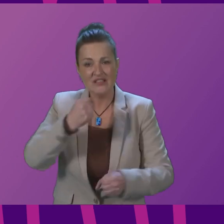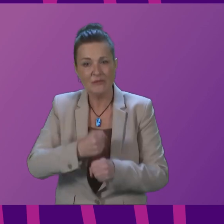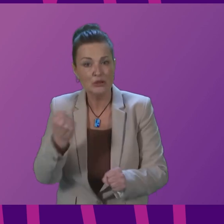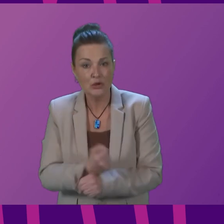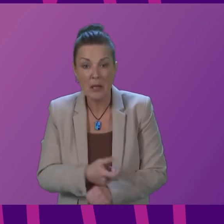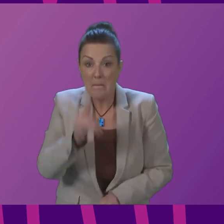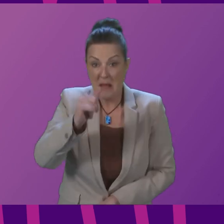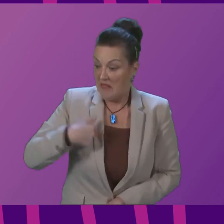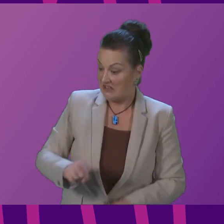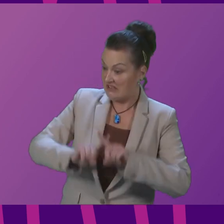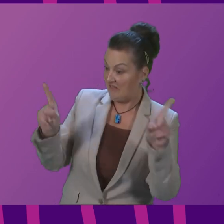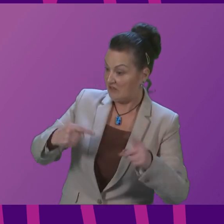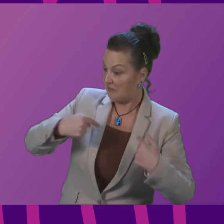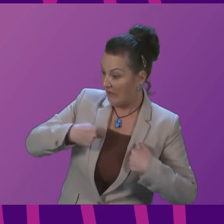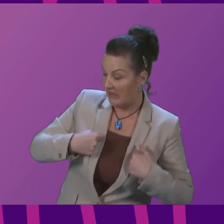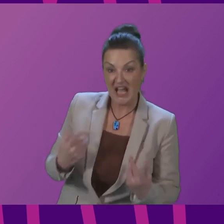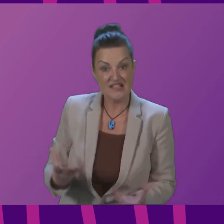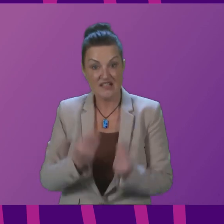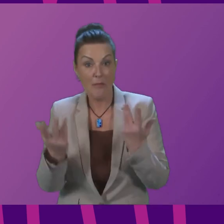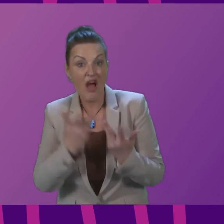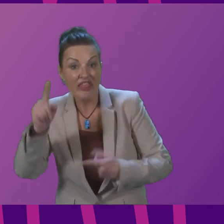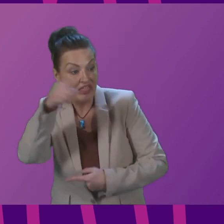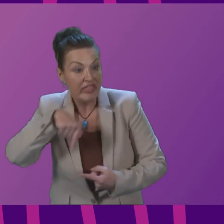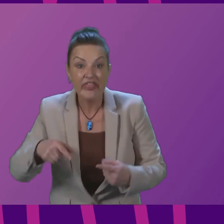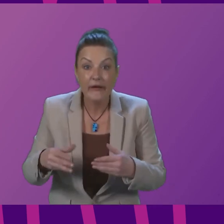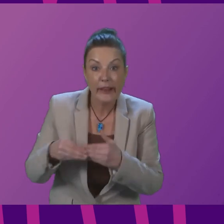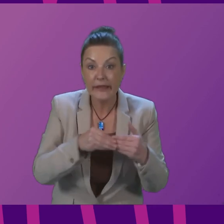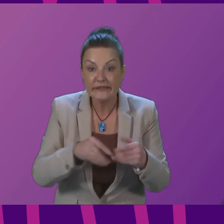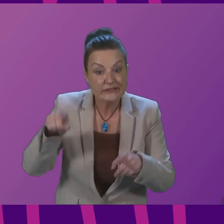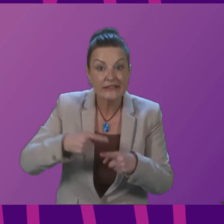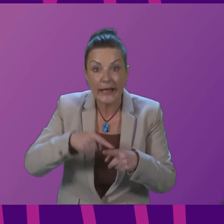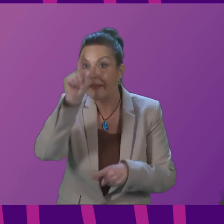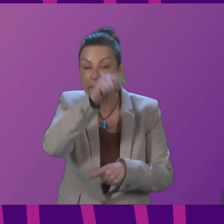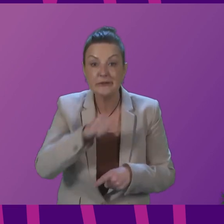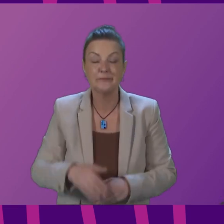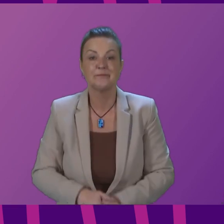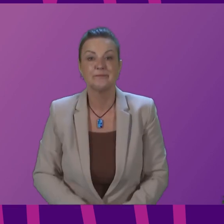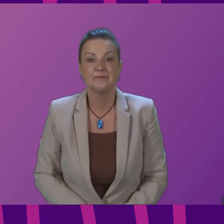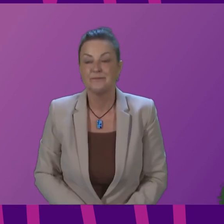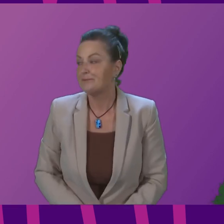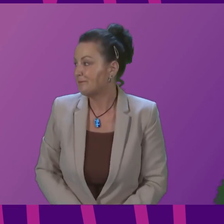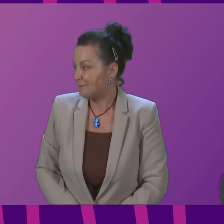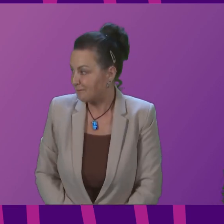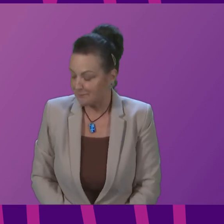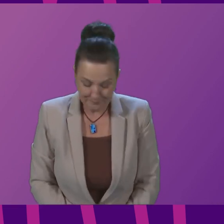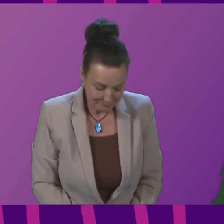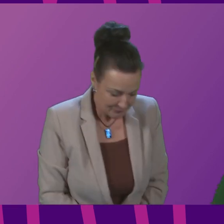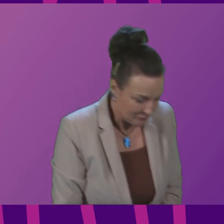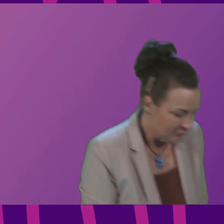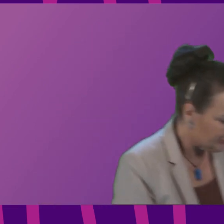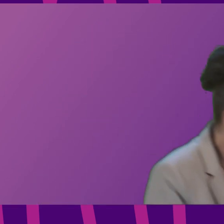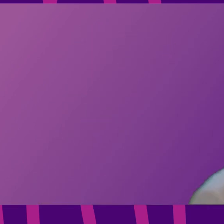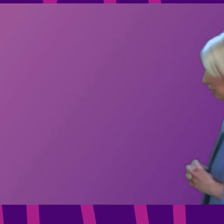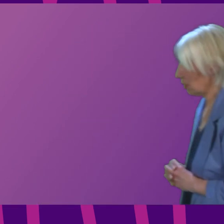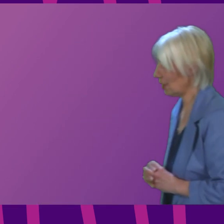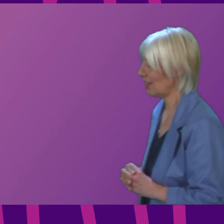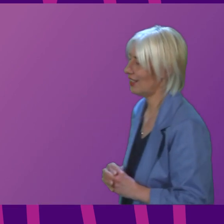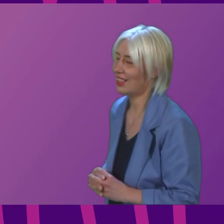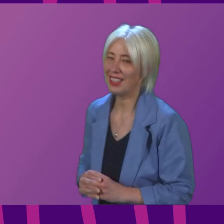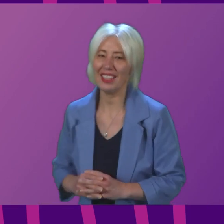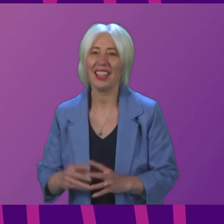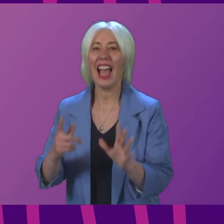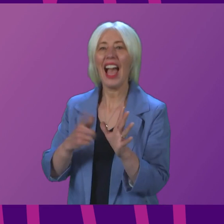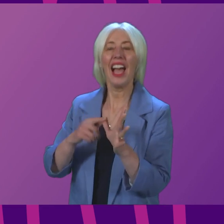Perhaps that is the difference between me and some other leaders across these islands.